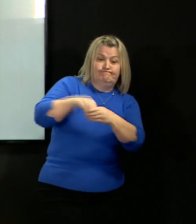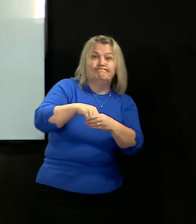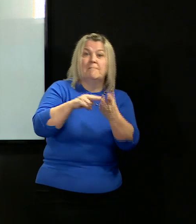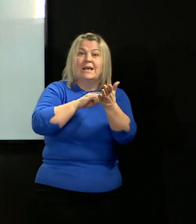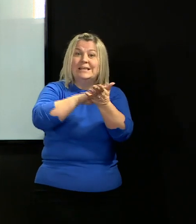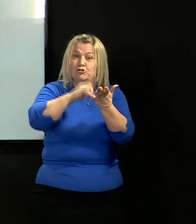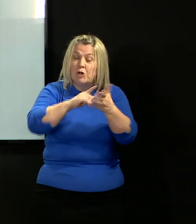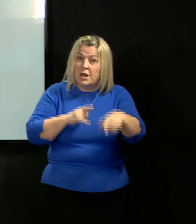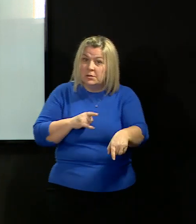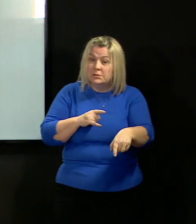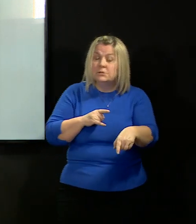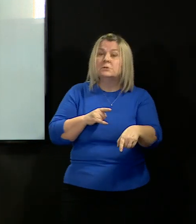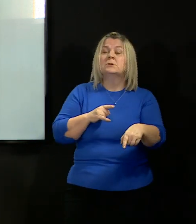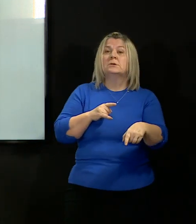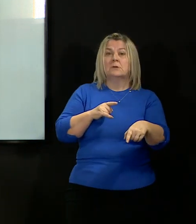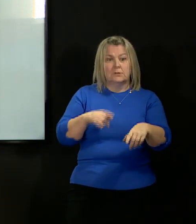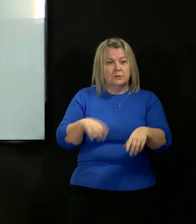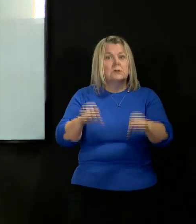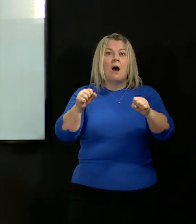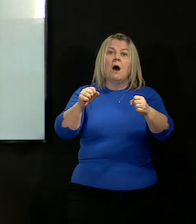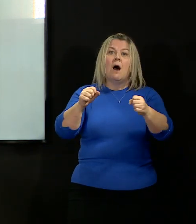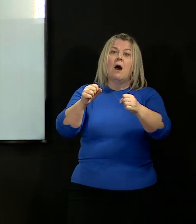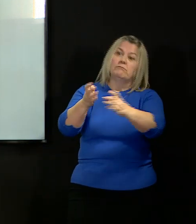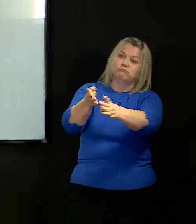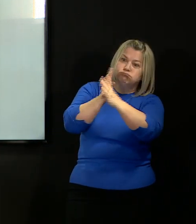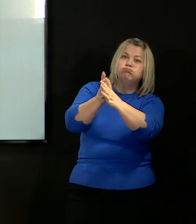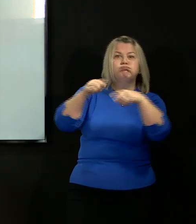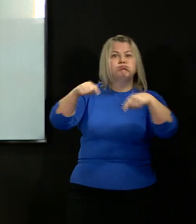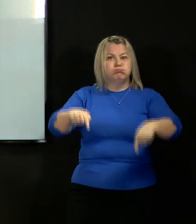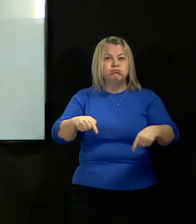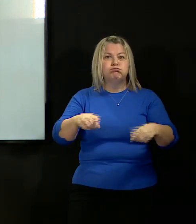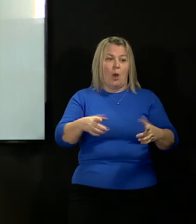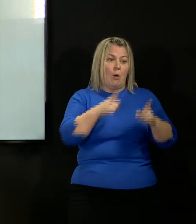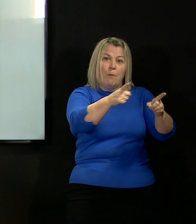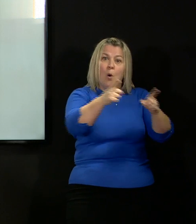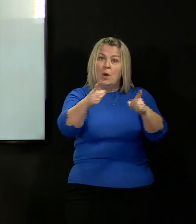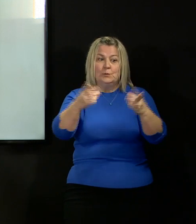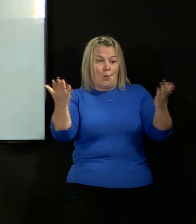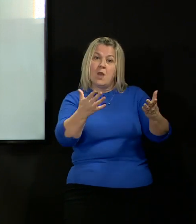have these people and and pretend in post to take up work whether it's been